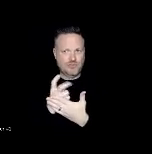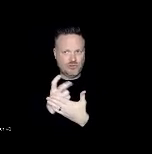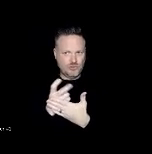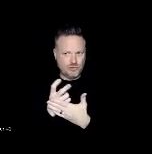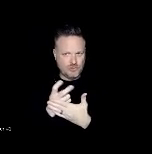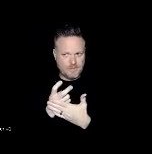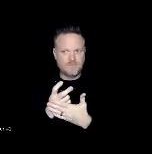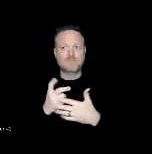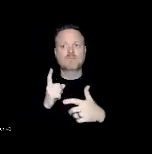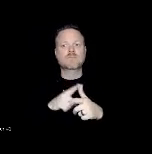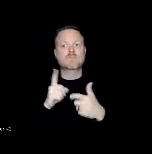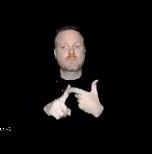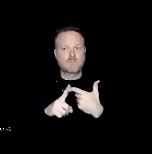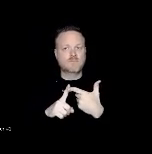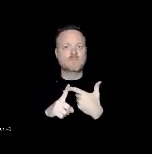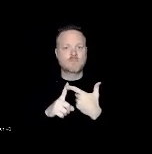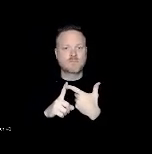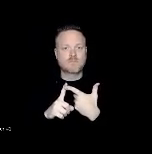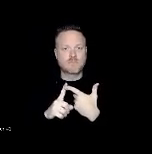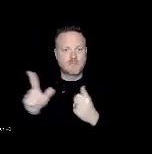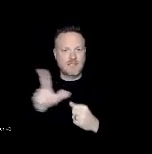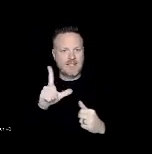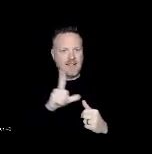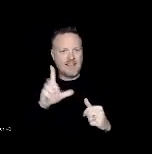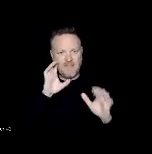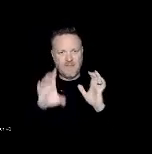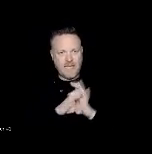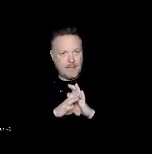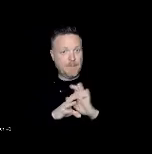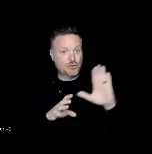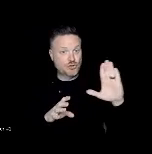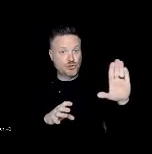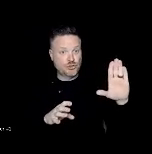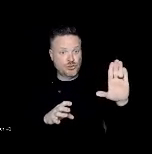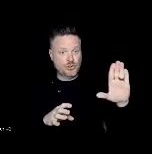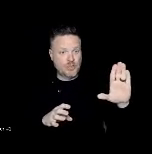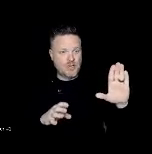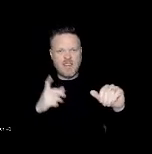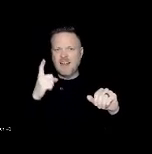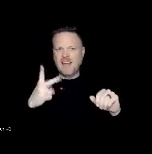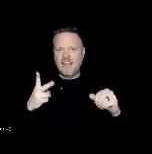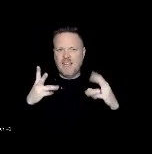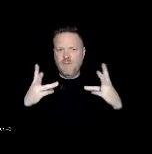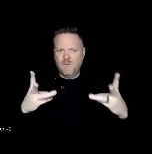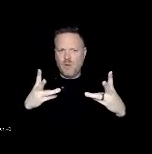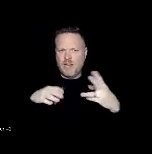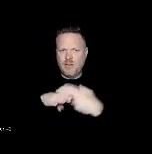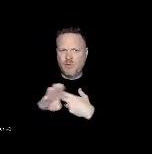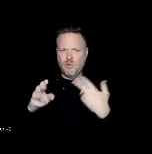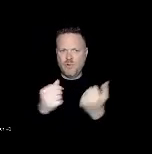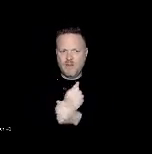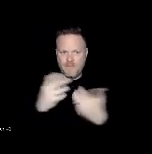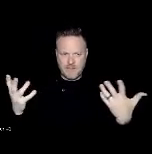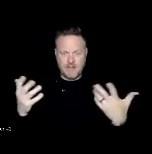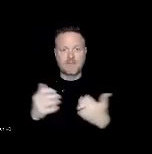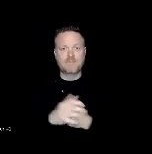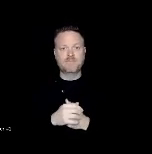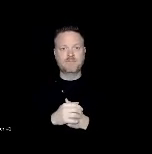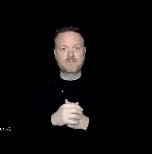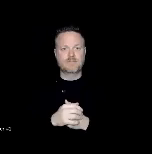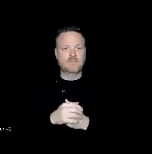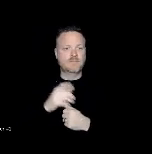and the left hand picture is halfway through all of this. He is withdrawing from medications.